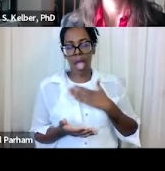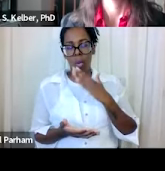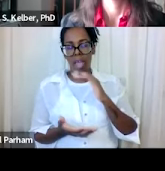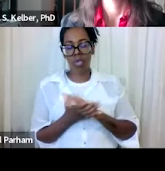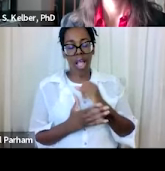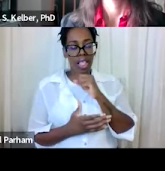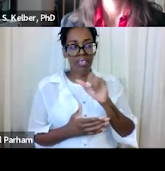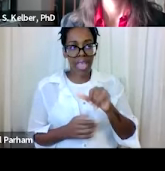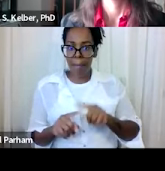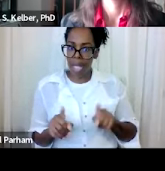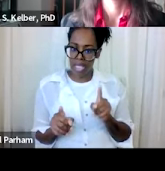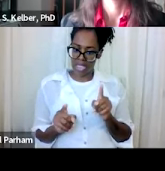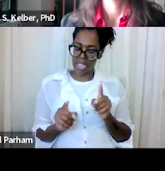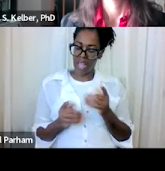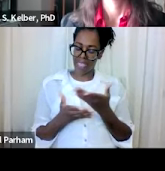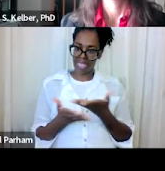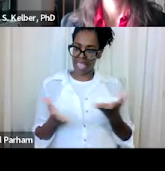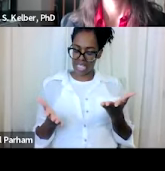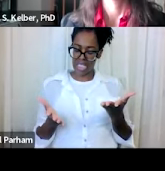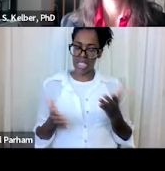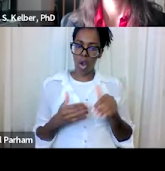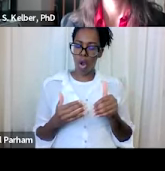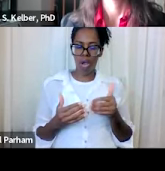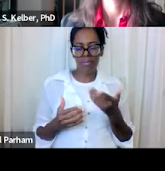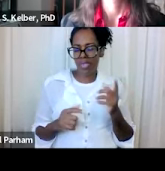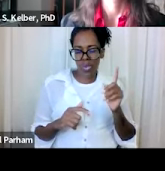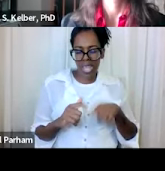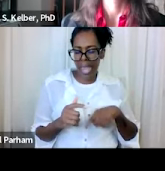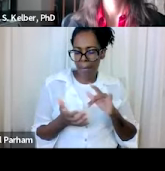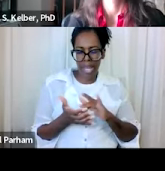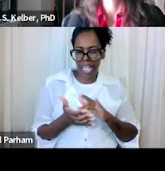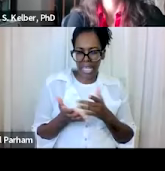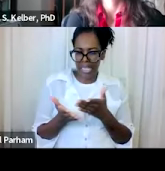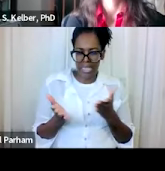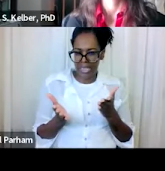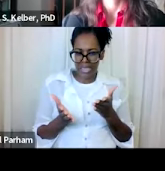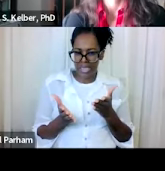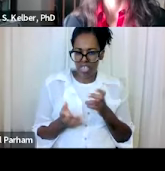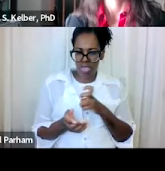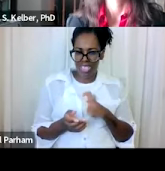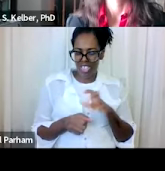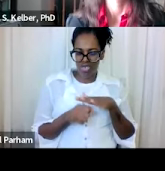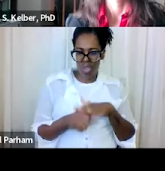But these aren't kind of things that you can just medicate, these are things that are in different ways. Needs fulfillment,